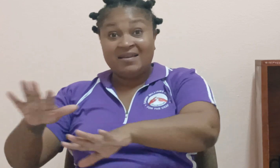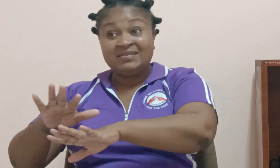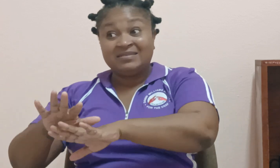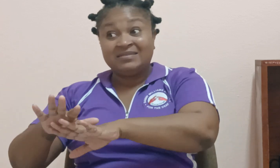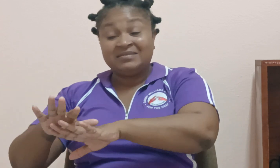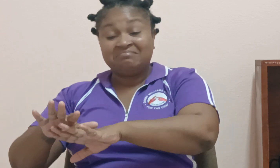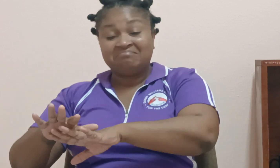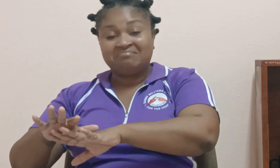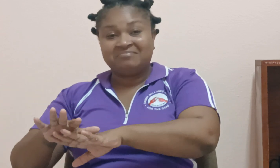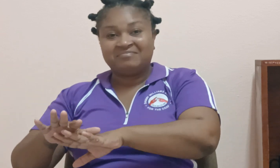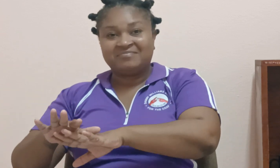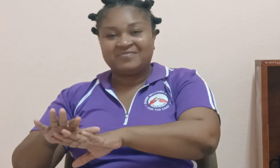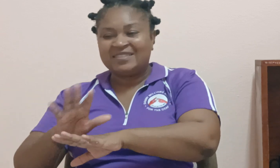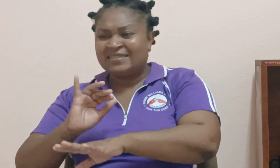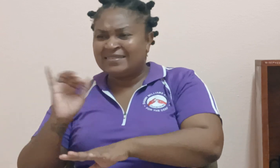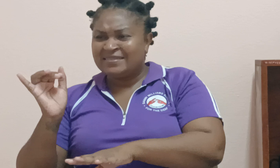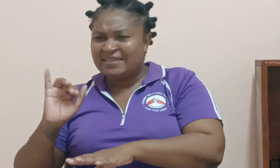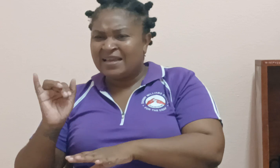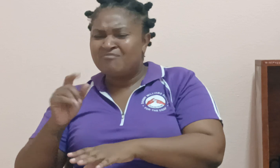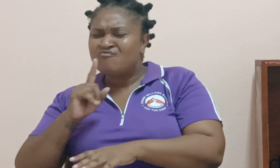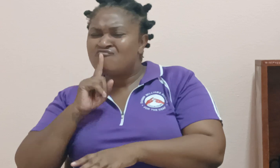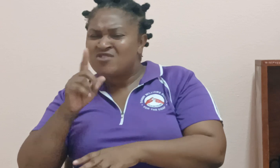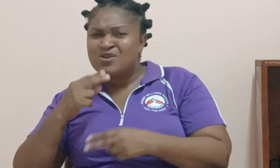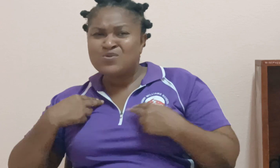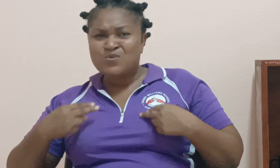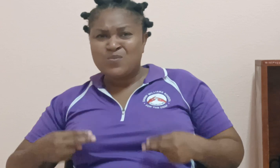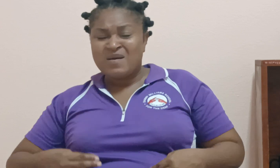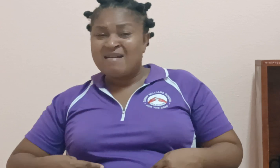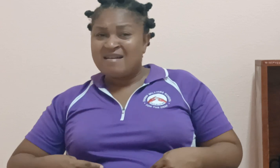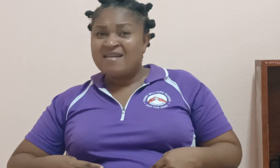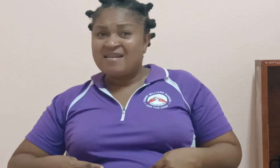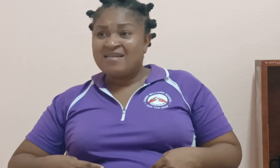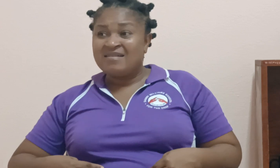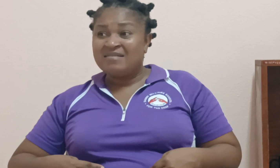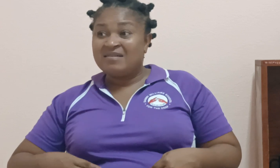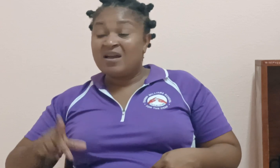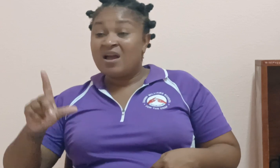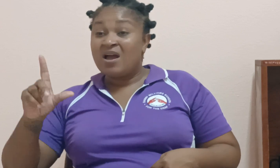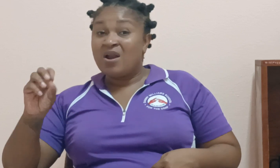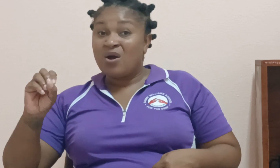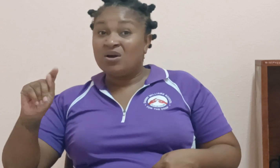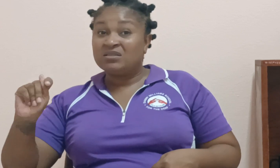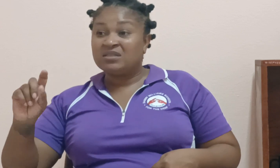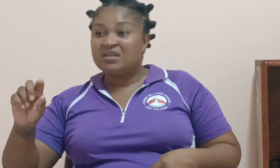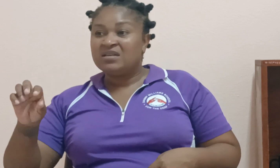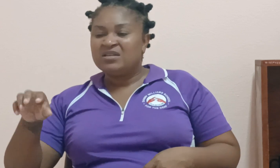and in true human form Lot chose what he thought